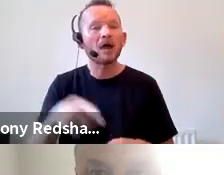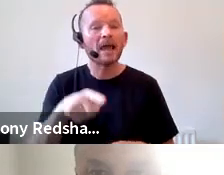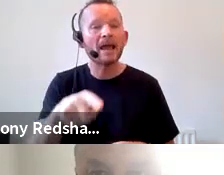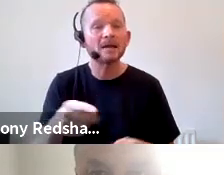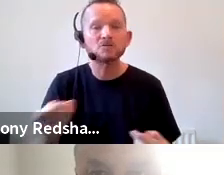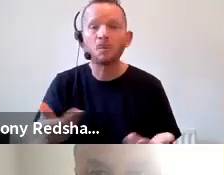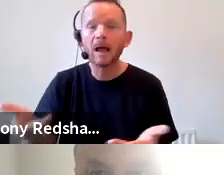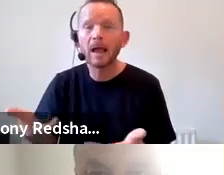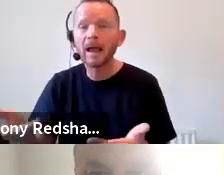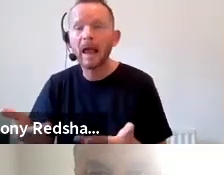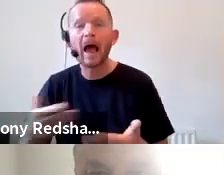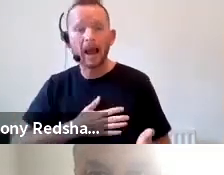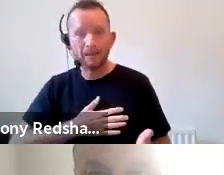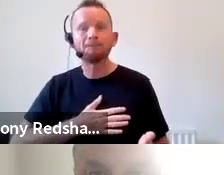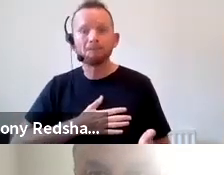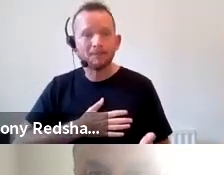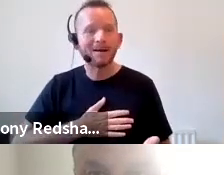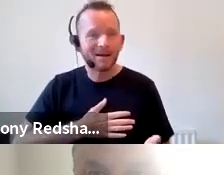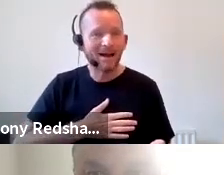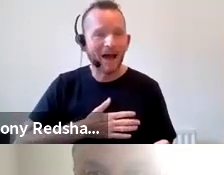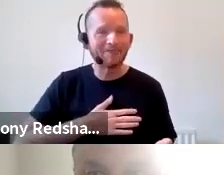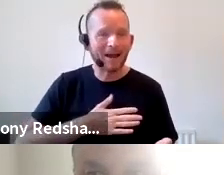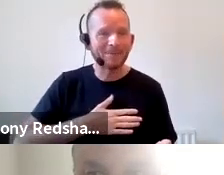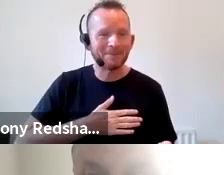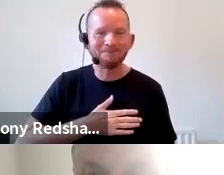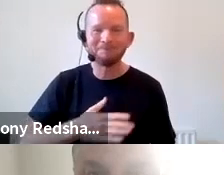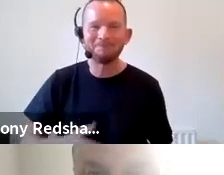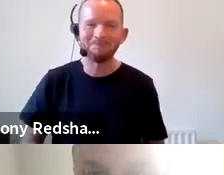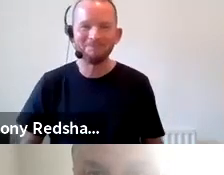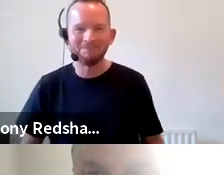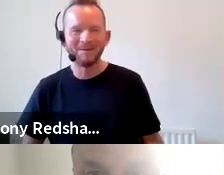You are here somewhere. I'm